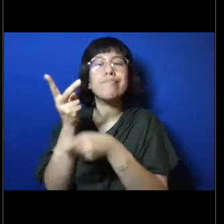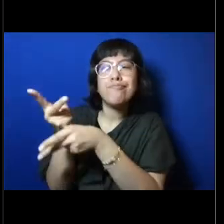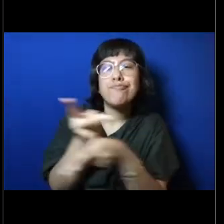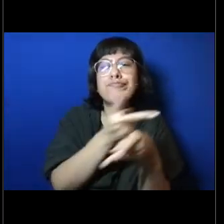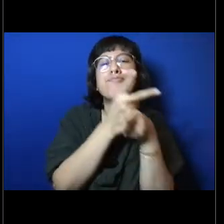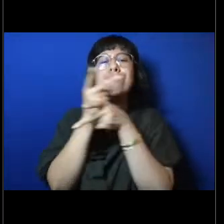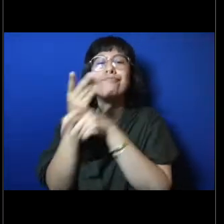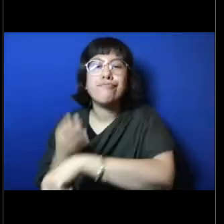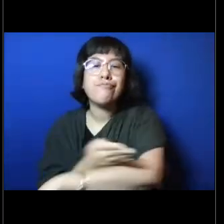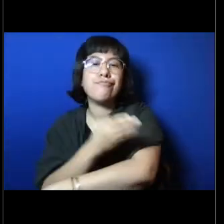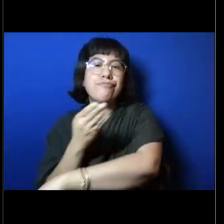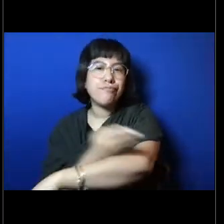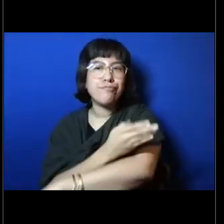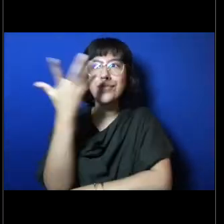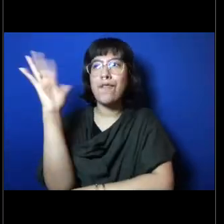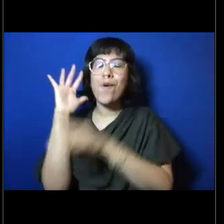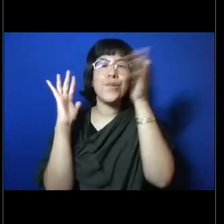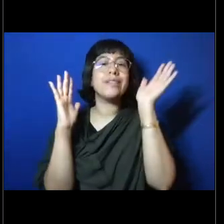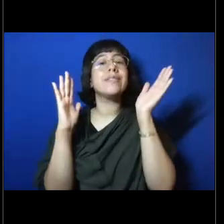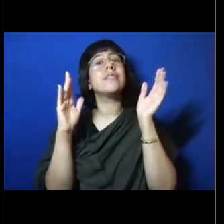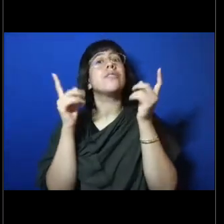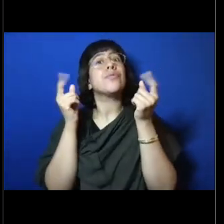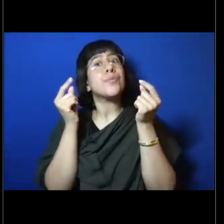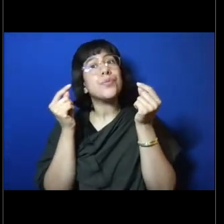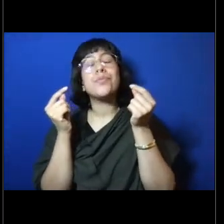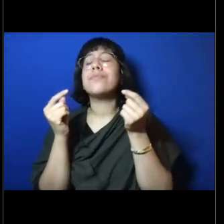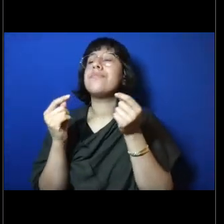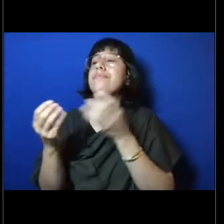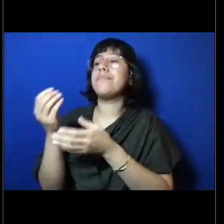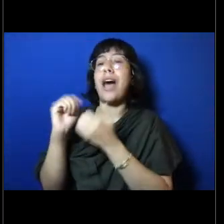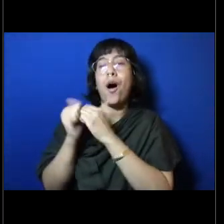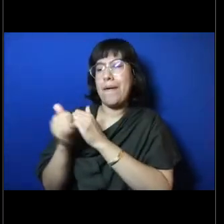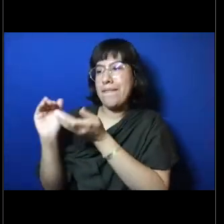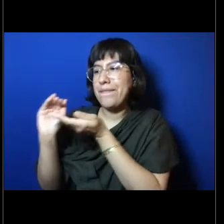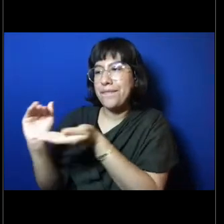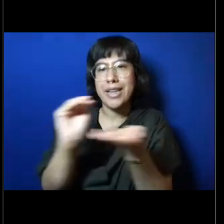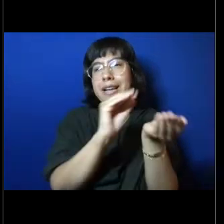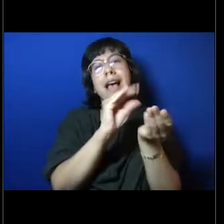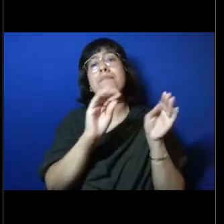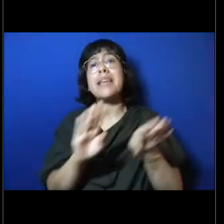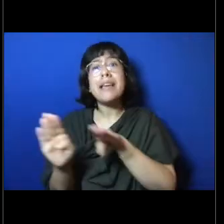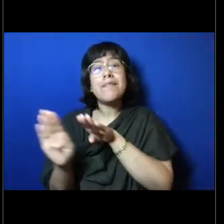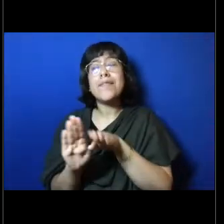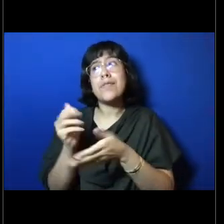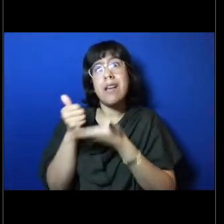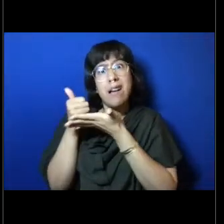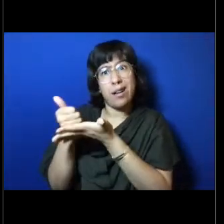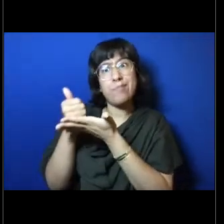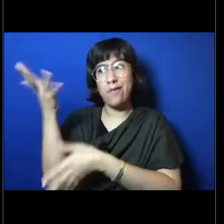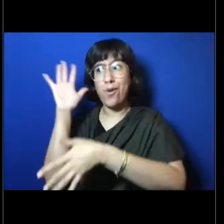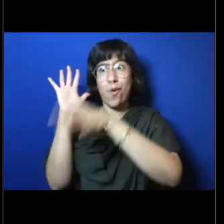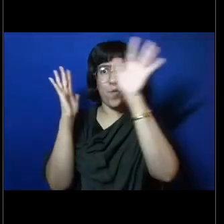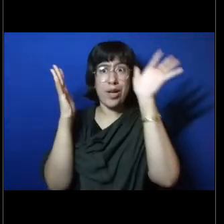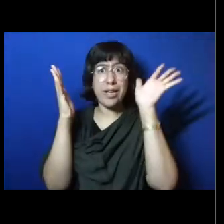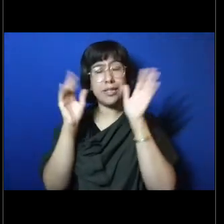and it's their way of feeding and their behavior that kind of helps the kelp forest stay diverse.